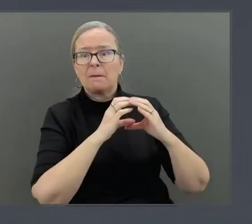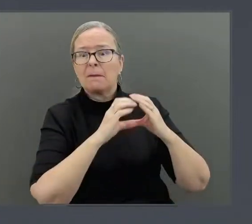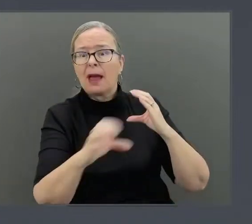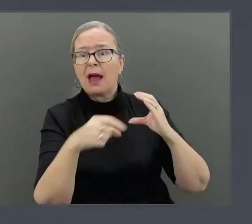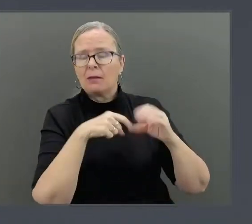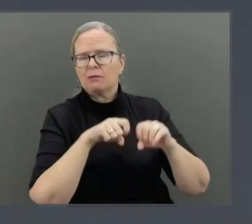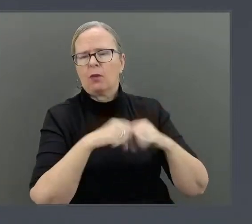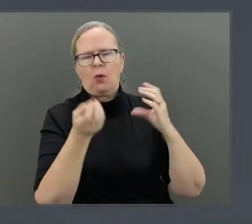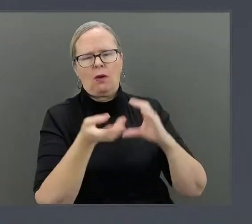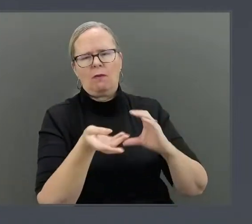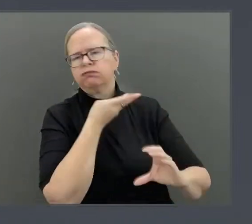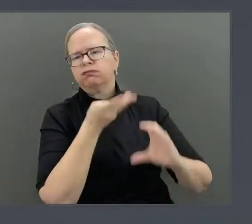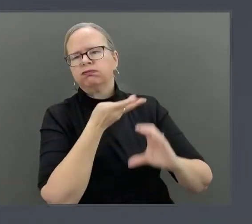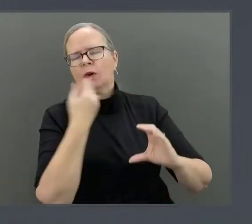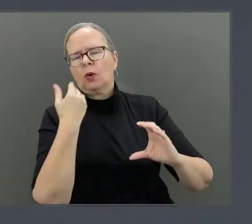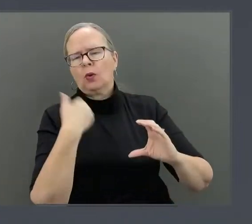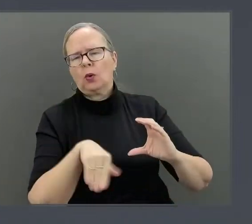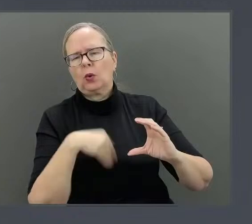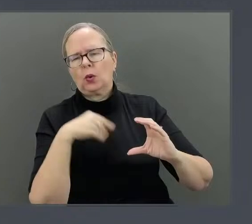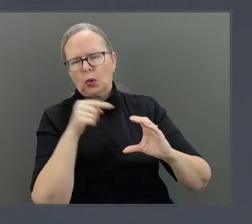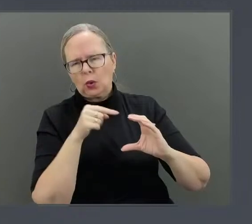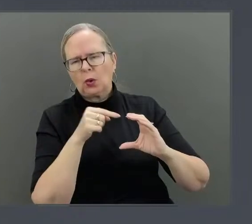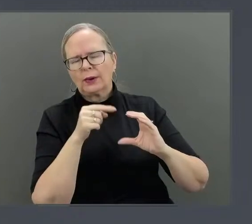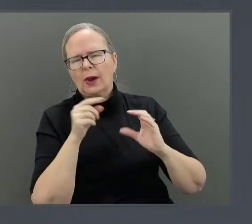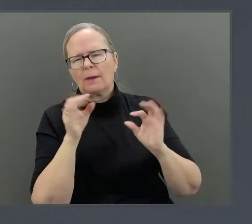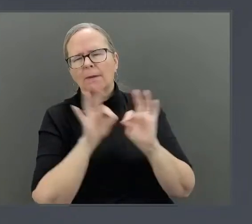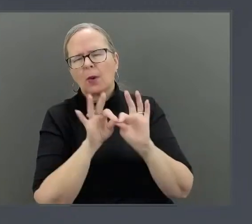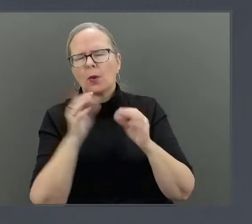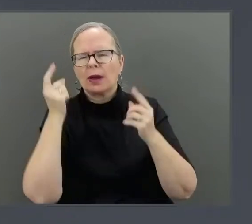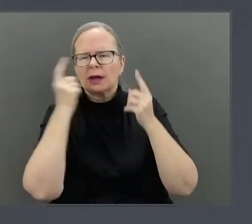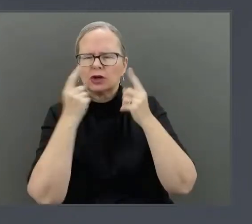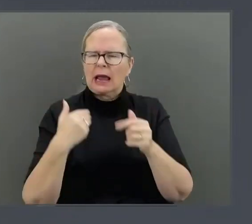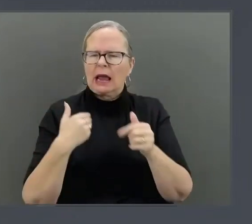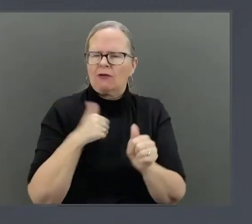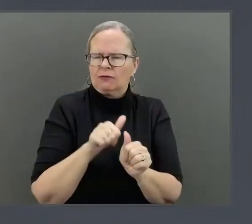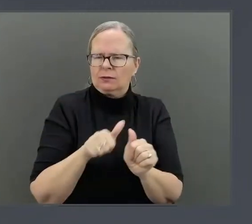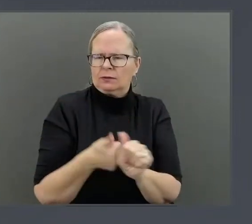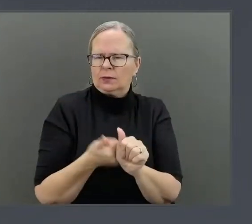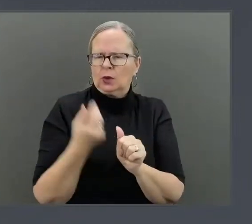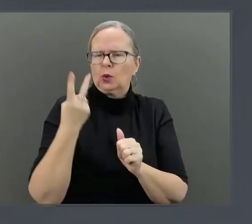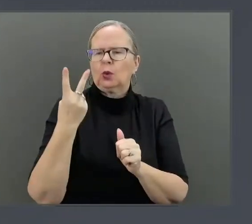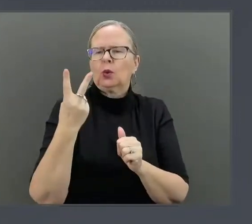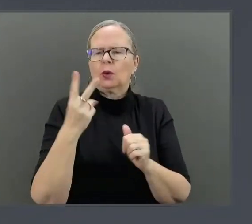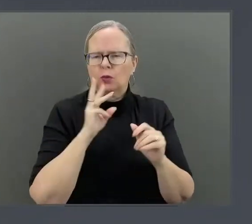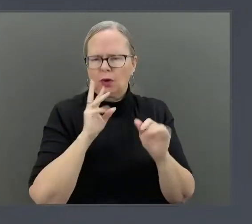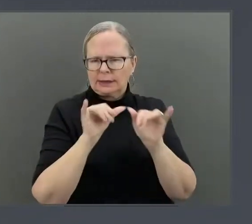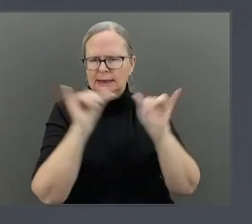didn't have redundancy in the system we wouldn't have water running to all of our homes right now